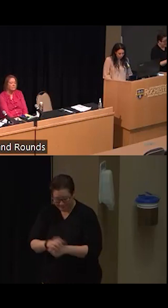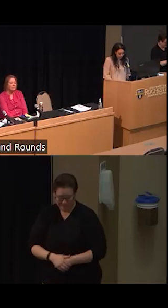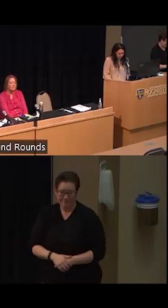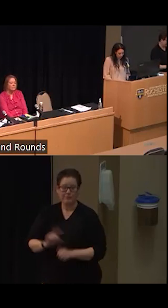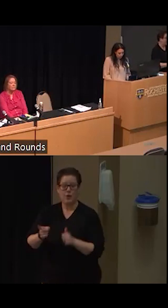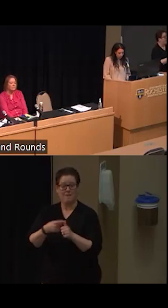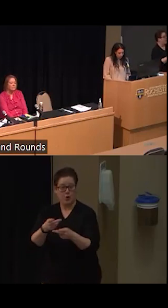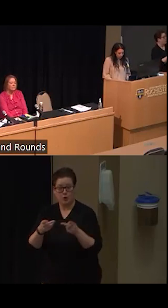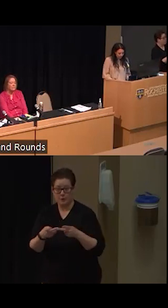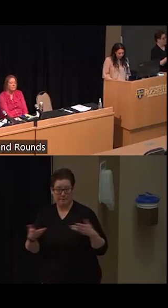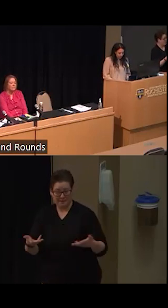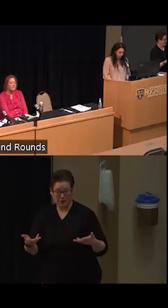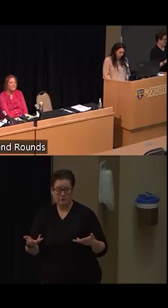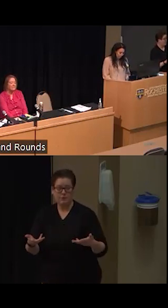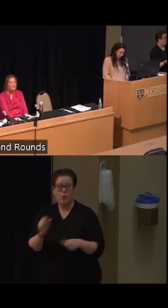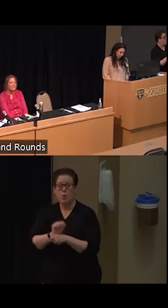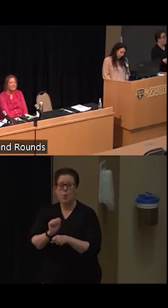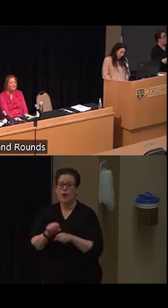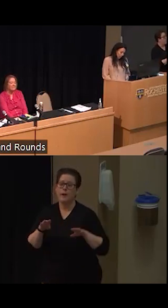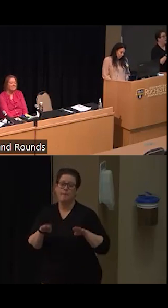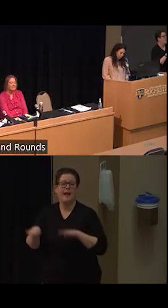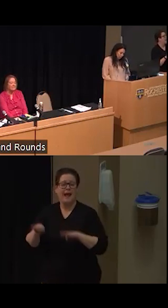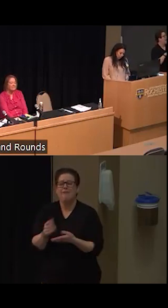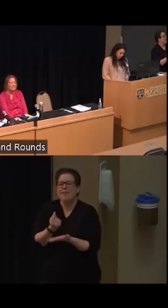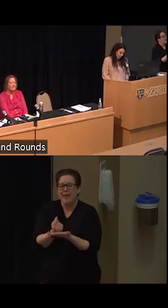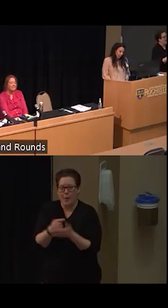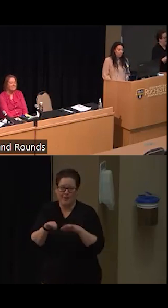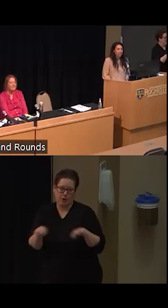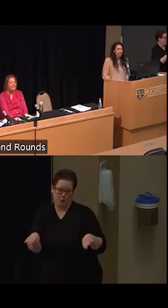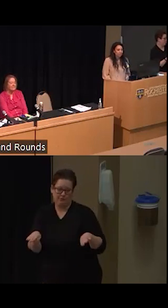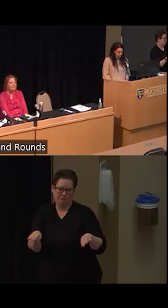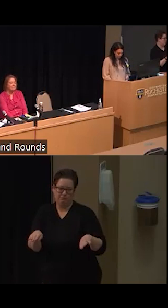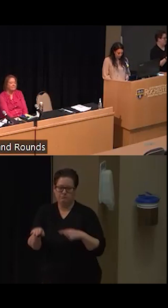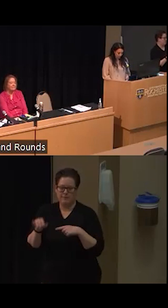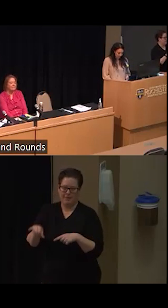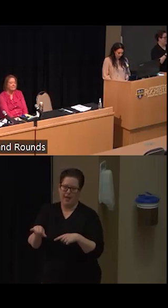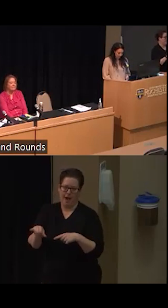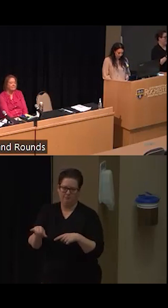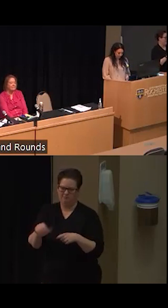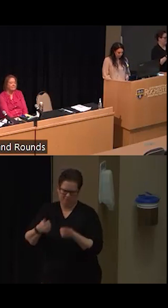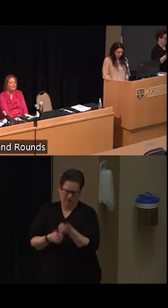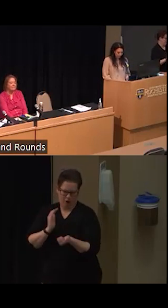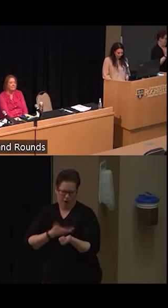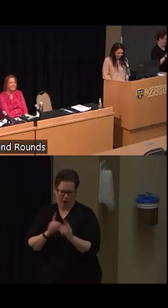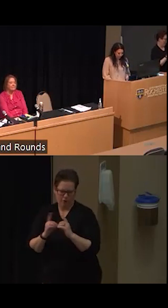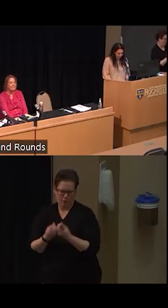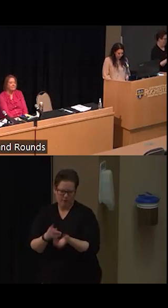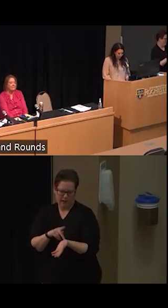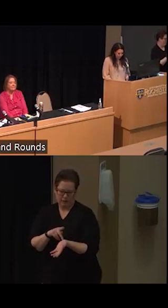first position was on the behavioral therapy unit that is within our department of of Psychiatry